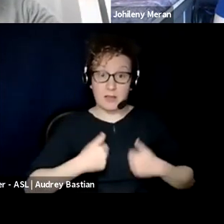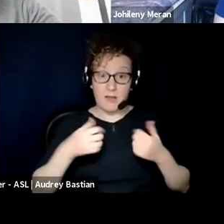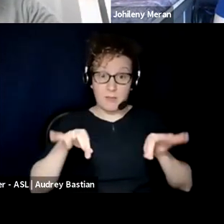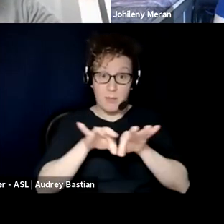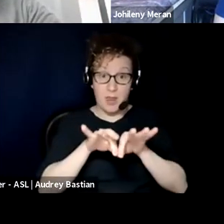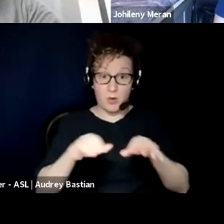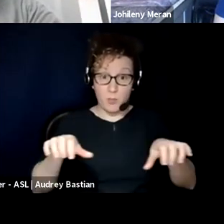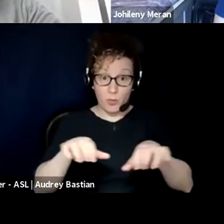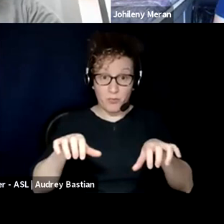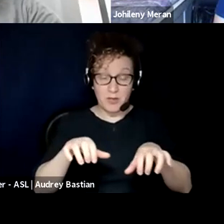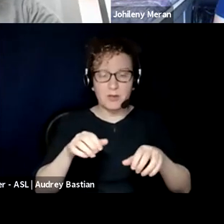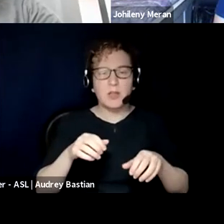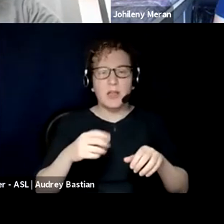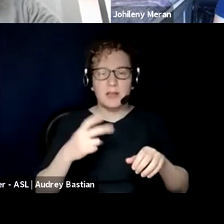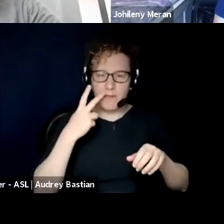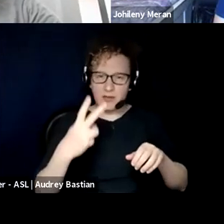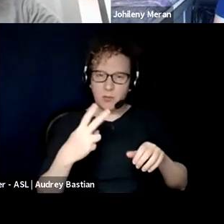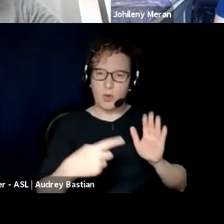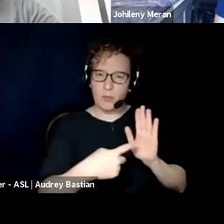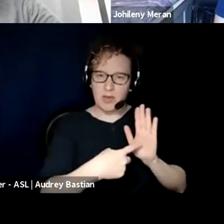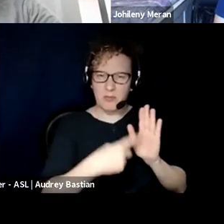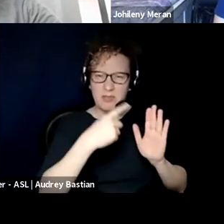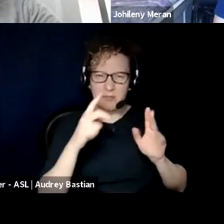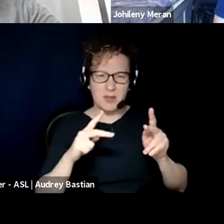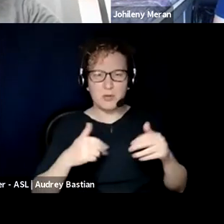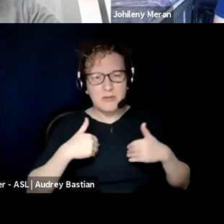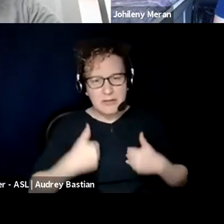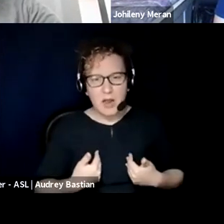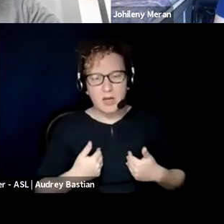representation of how Black people are tired of being silent and this panel discussion